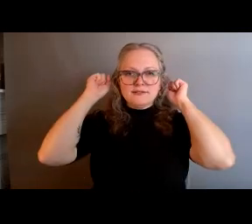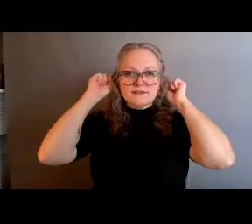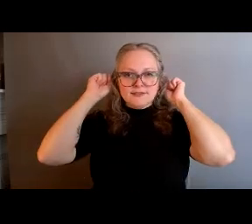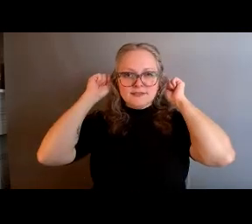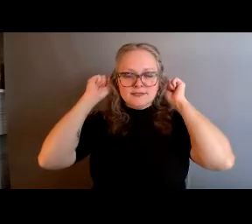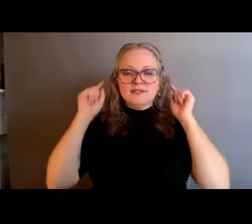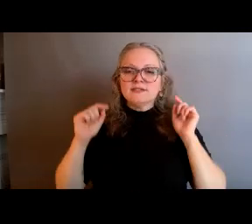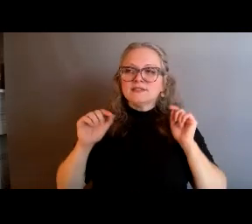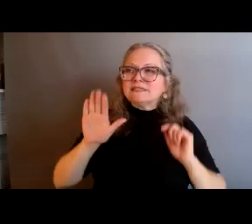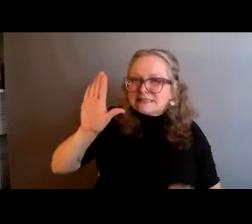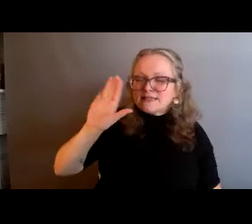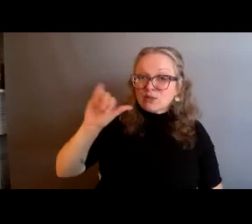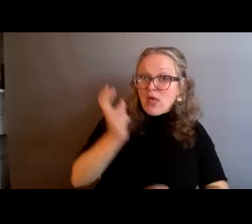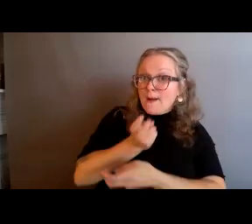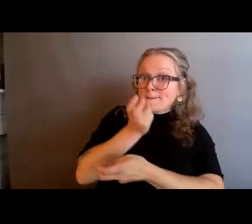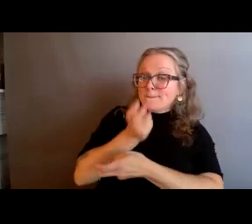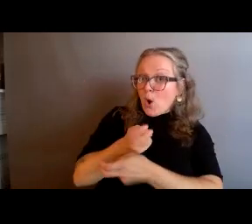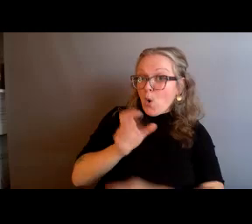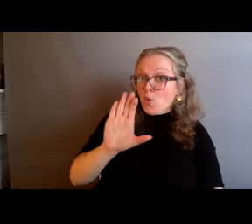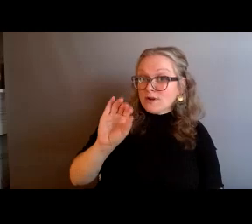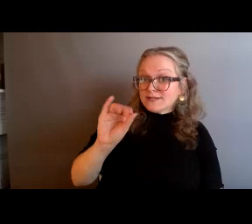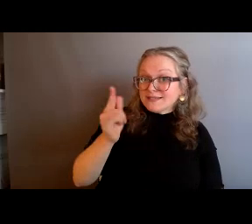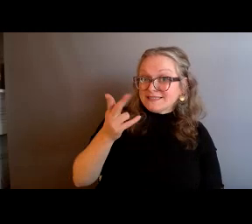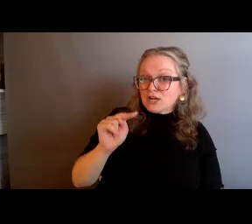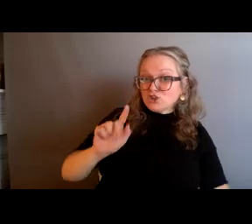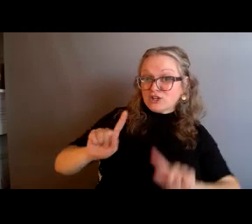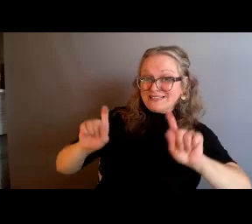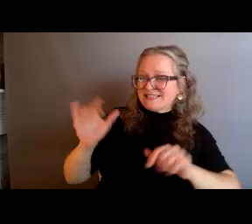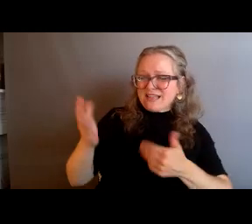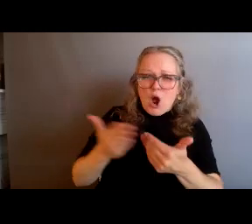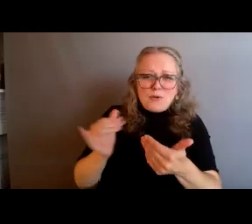That bone conduction testing, it's like a headset that you use. And then. Yes, but it